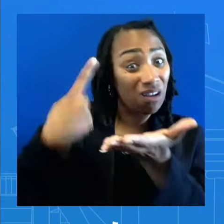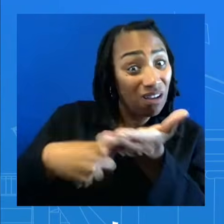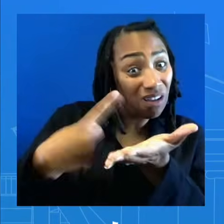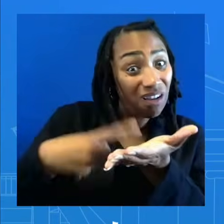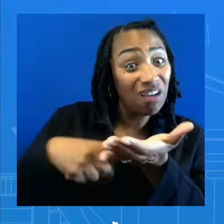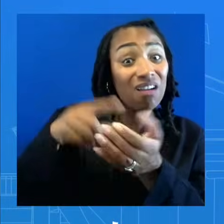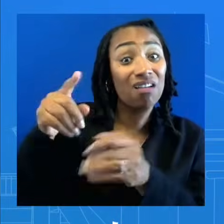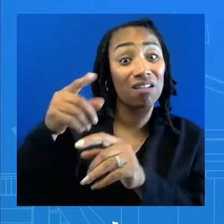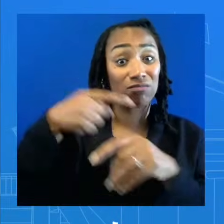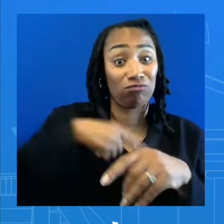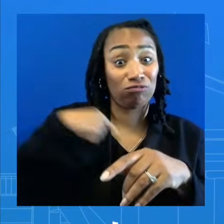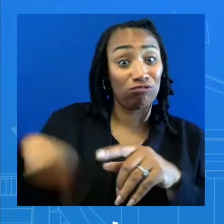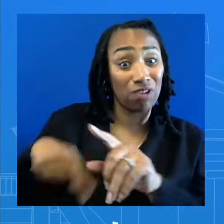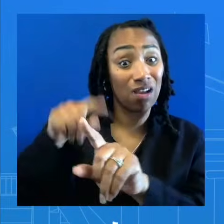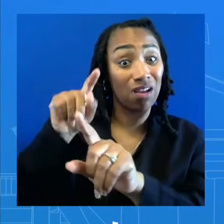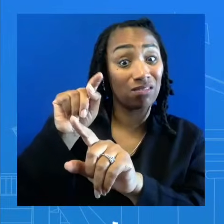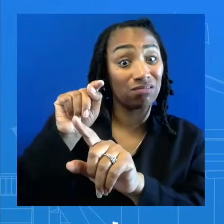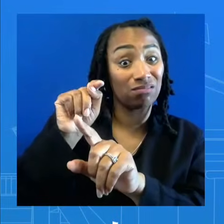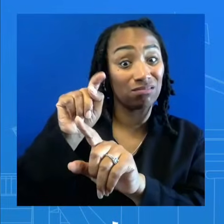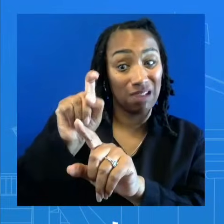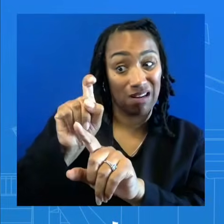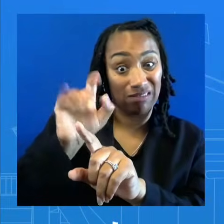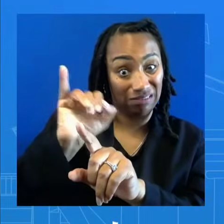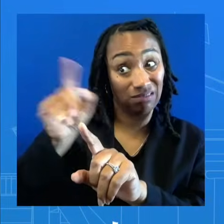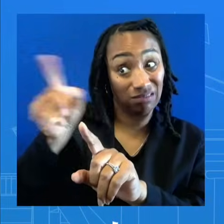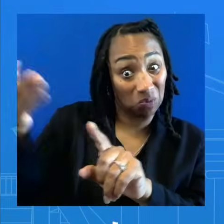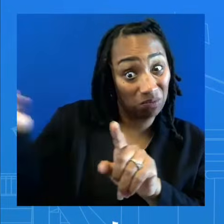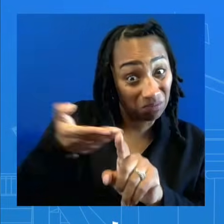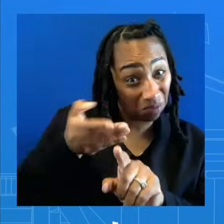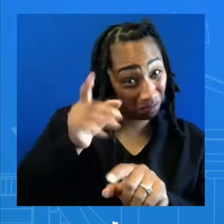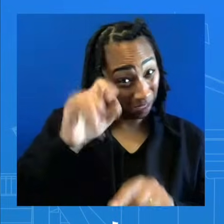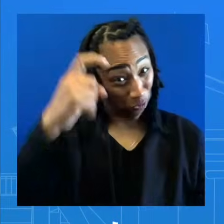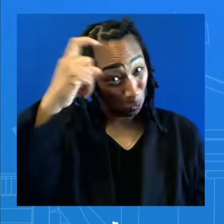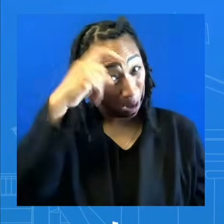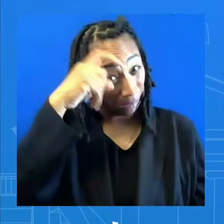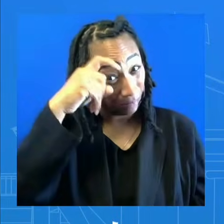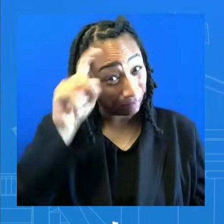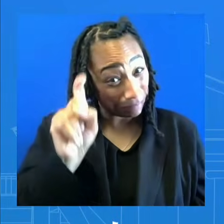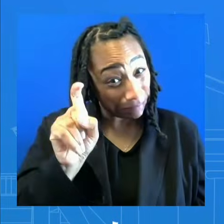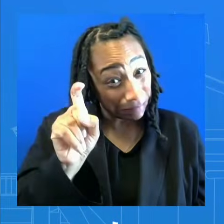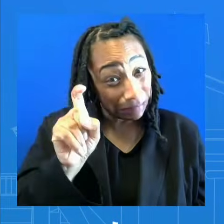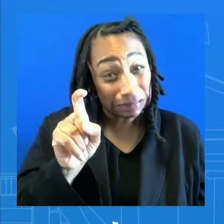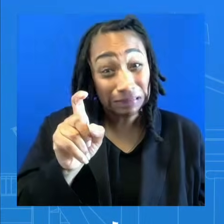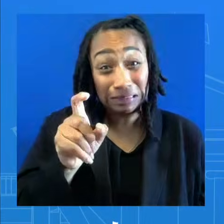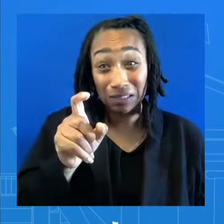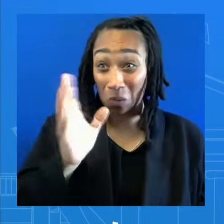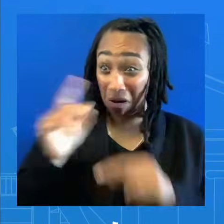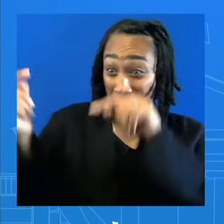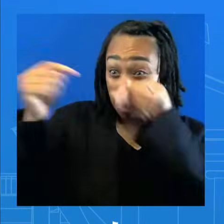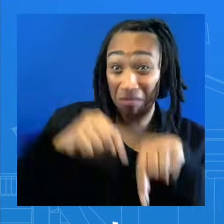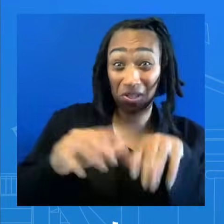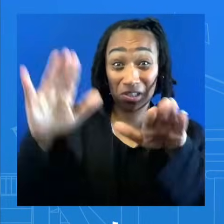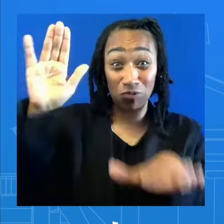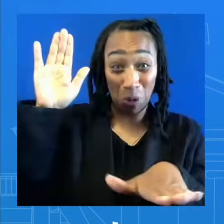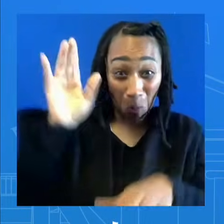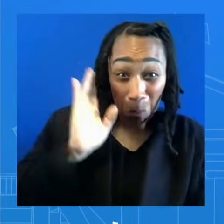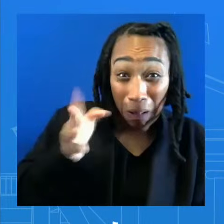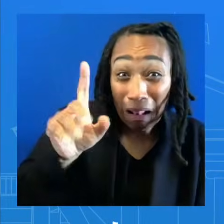it's not my place from the podium here to -- to pass judgment on the invitations to the inauguration.